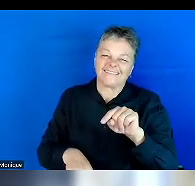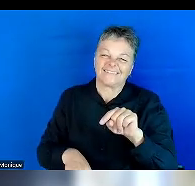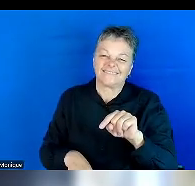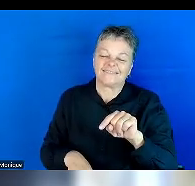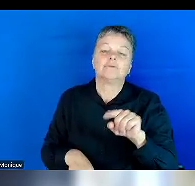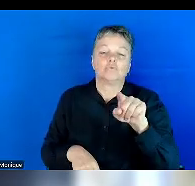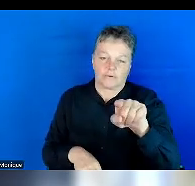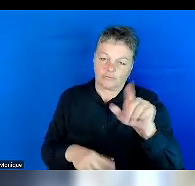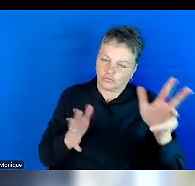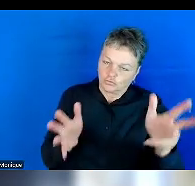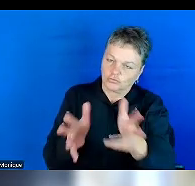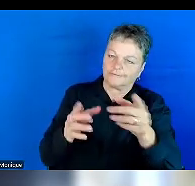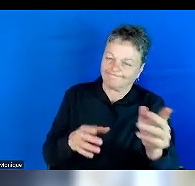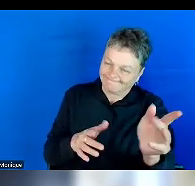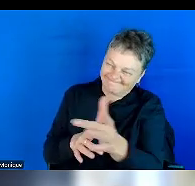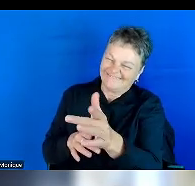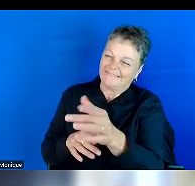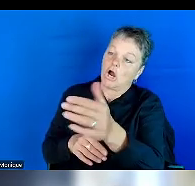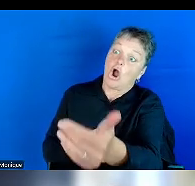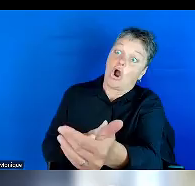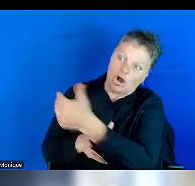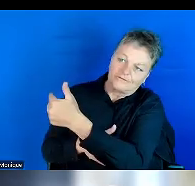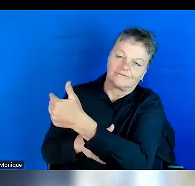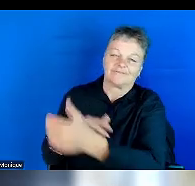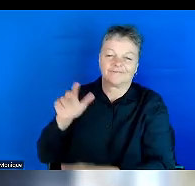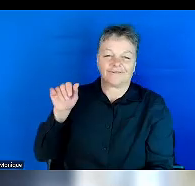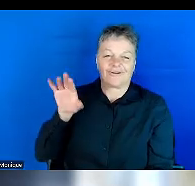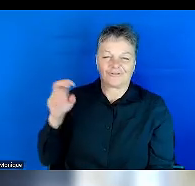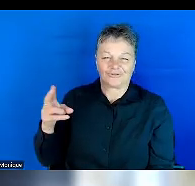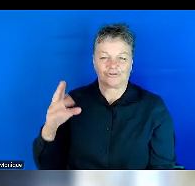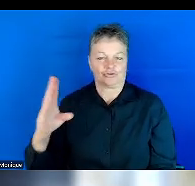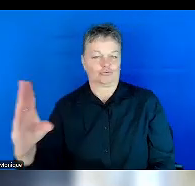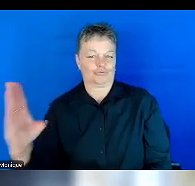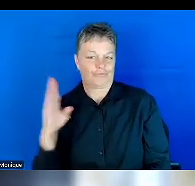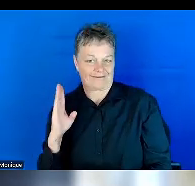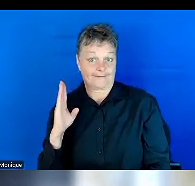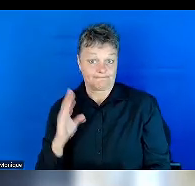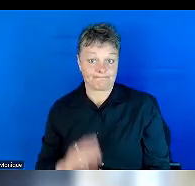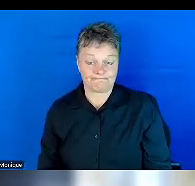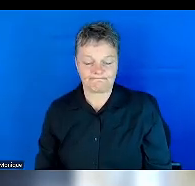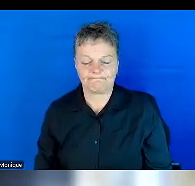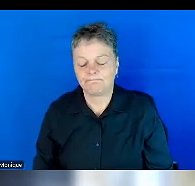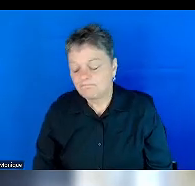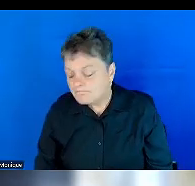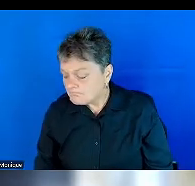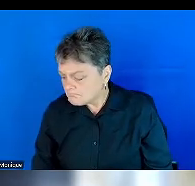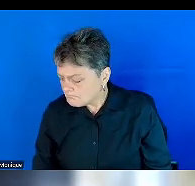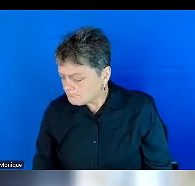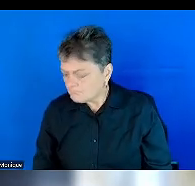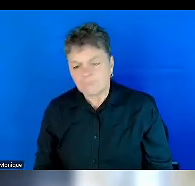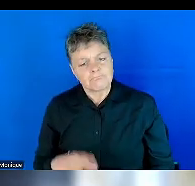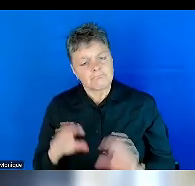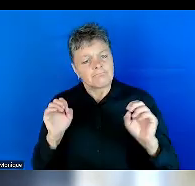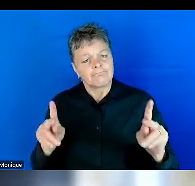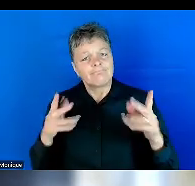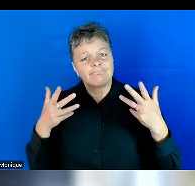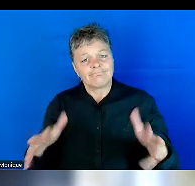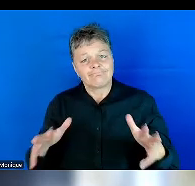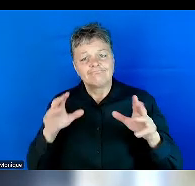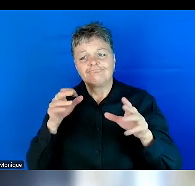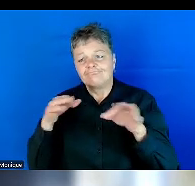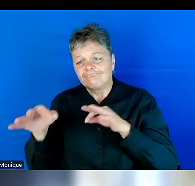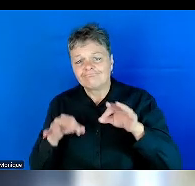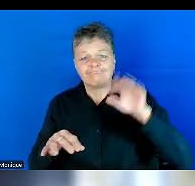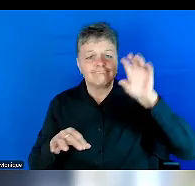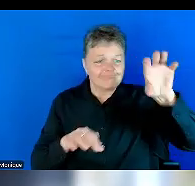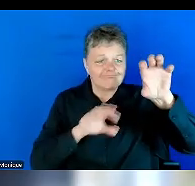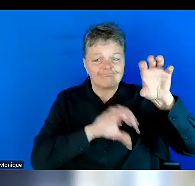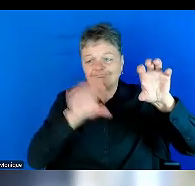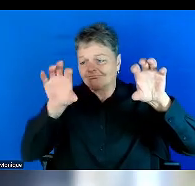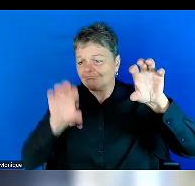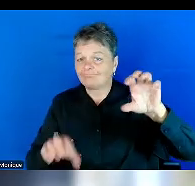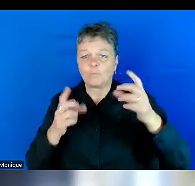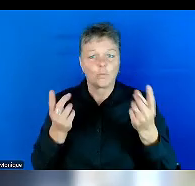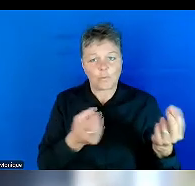So, um, now that we've covered a few aspects of what ARCH does, um, I do have on this slide,